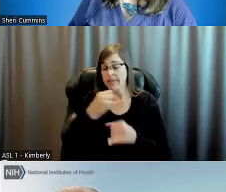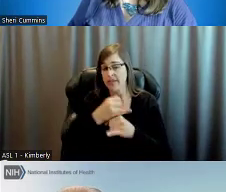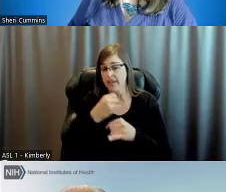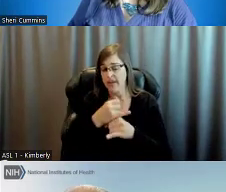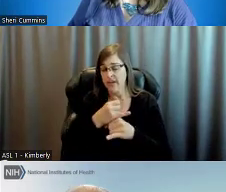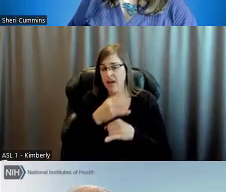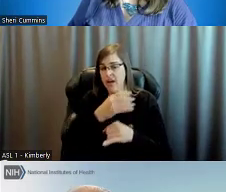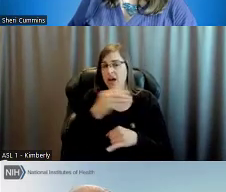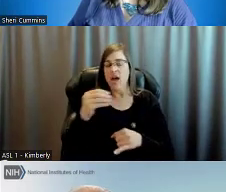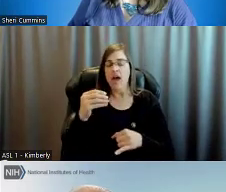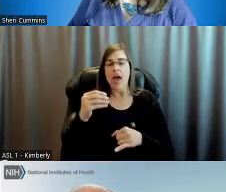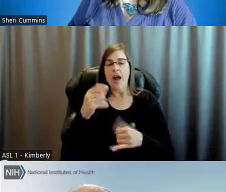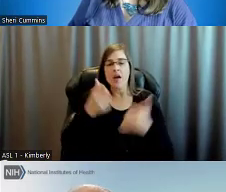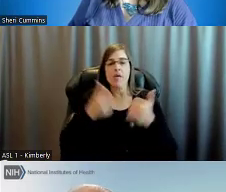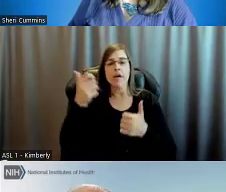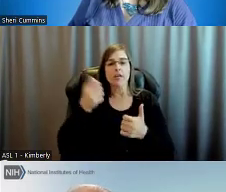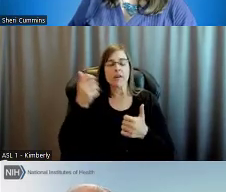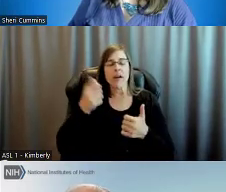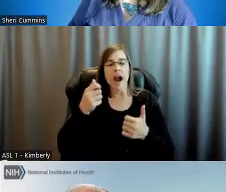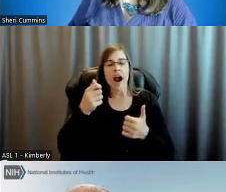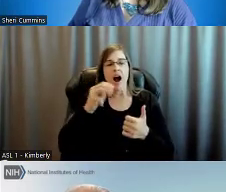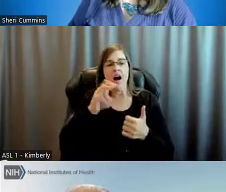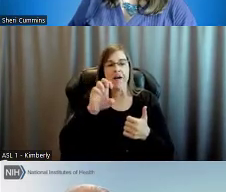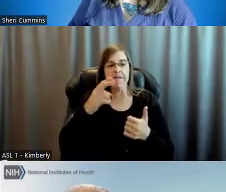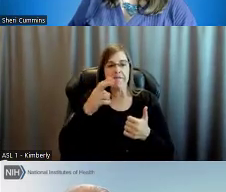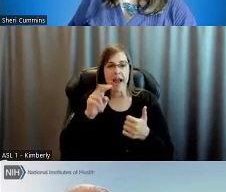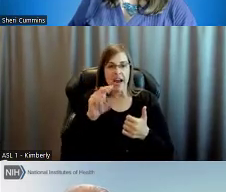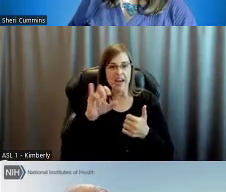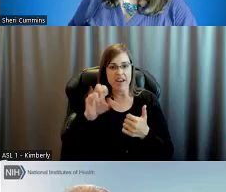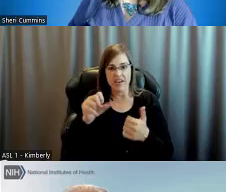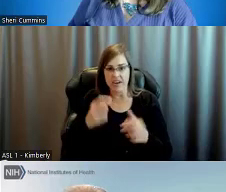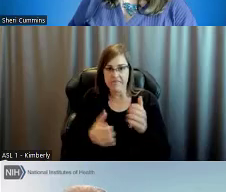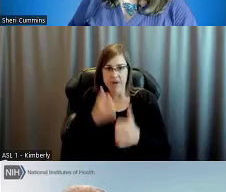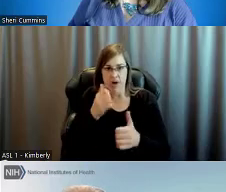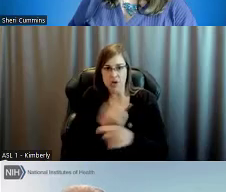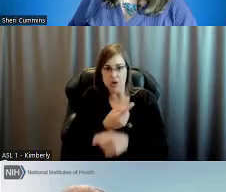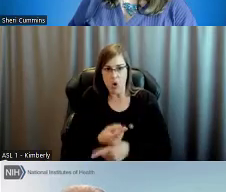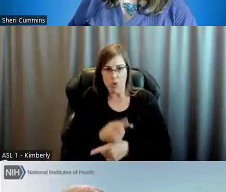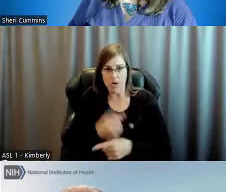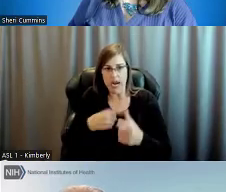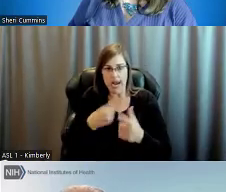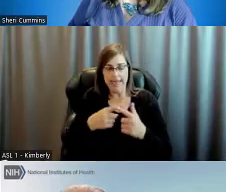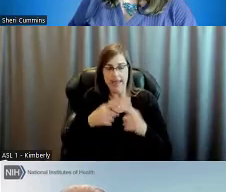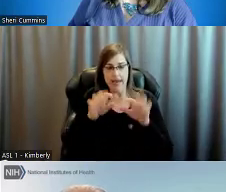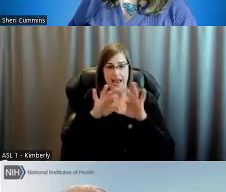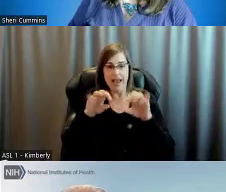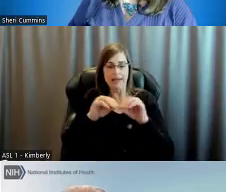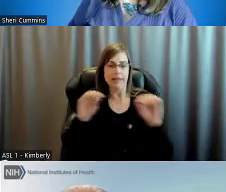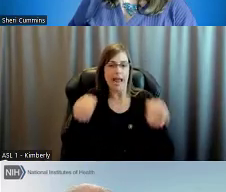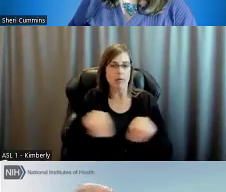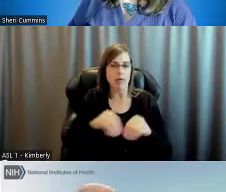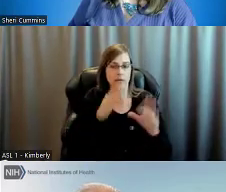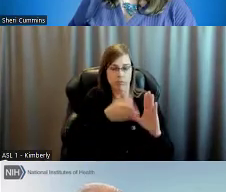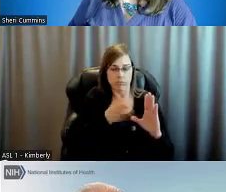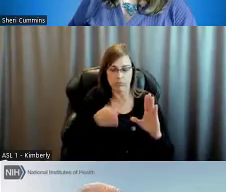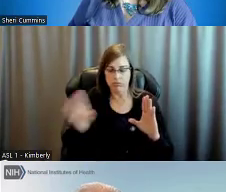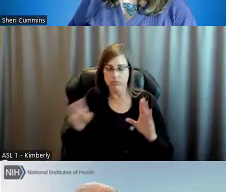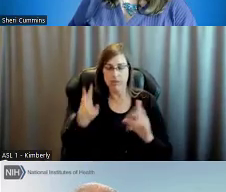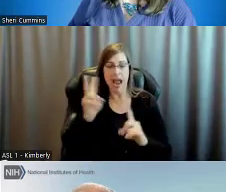and which grant mechanism might be most appropriate for you. And then you begin to outline your application structure once you talk to a program officer,